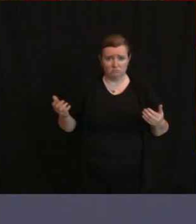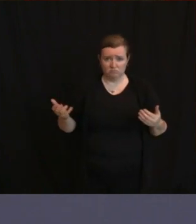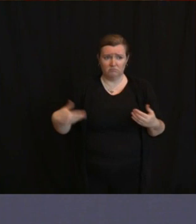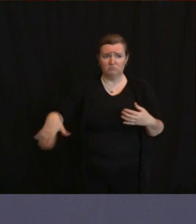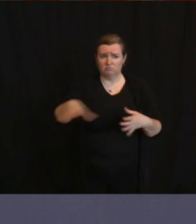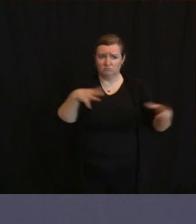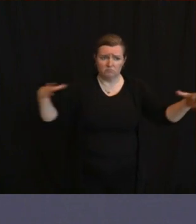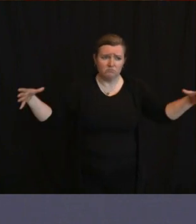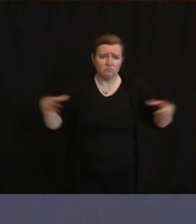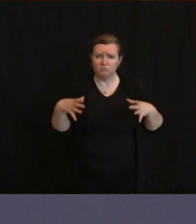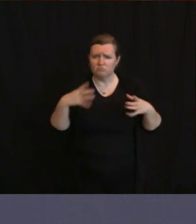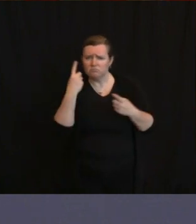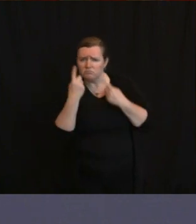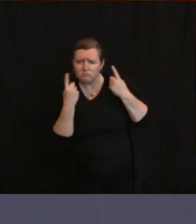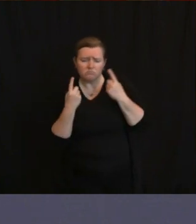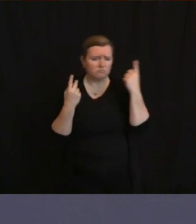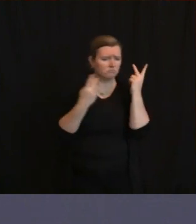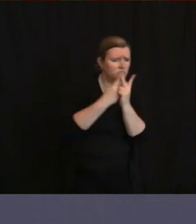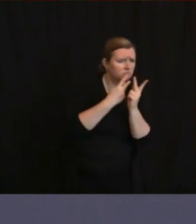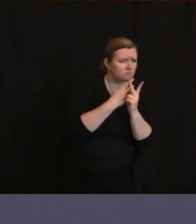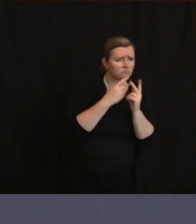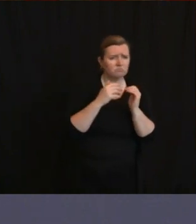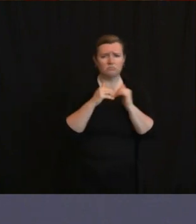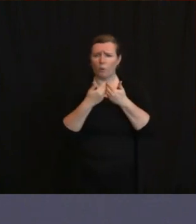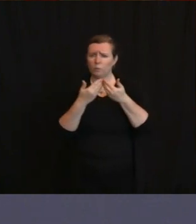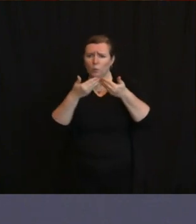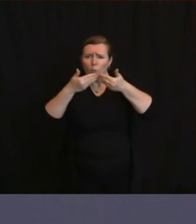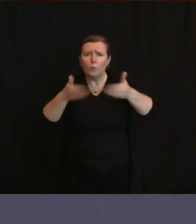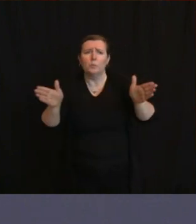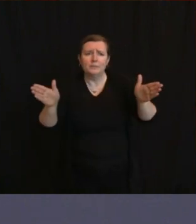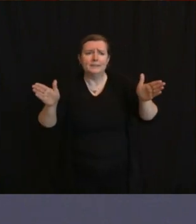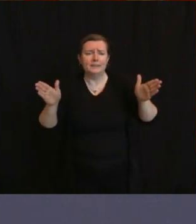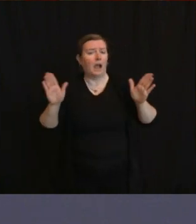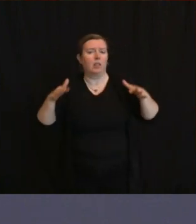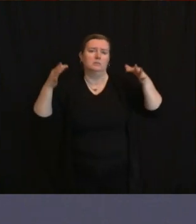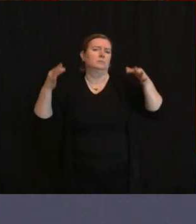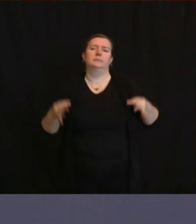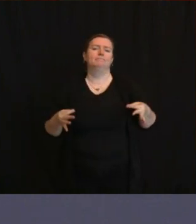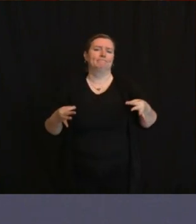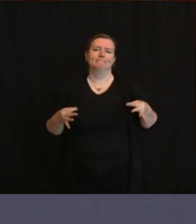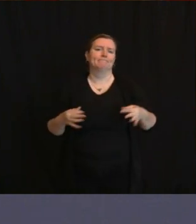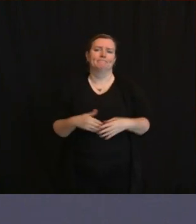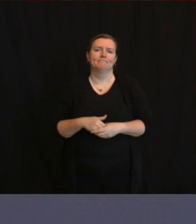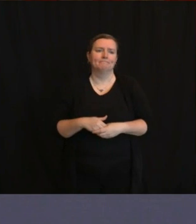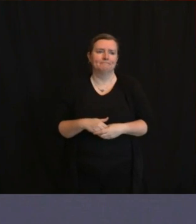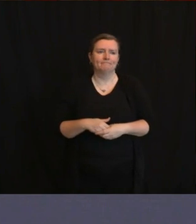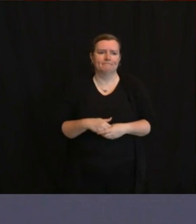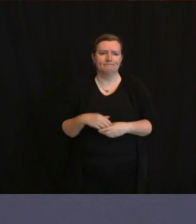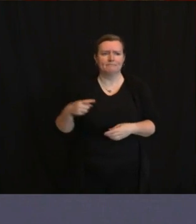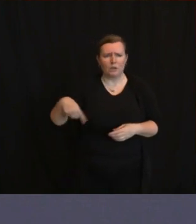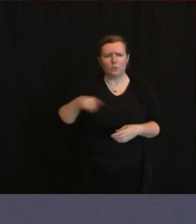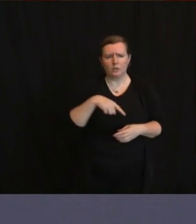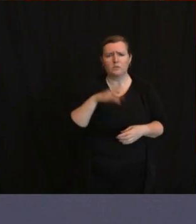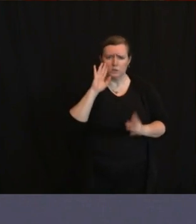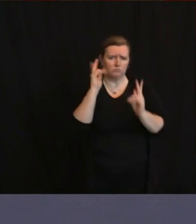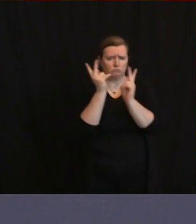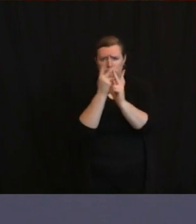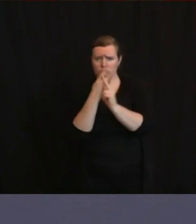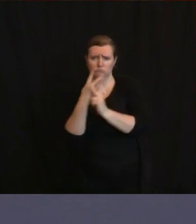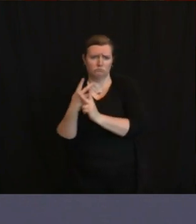WHICH IT INCLUDES BUT A WHOLE RANGE OF PERSPECTIVES, FAITH IS REPRESENTED. THEY WILL LOOK -- THEY ARE -- THEIR OPENING REMIT IS A BLANK